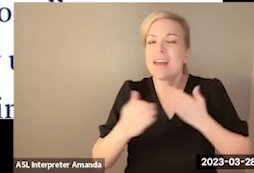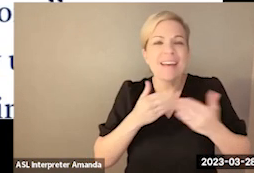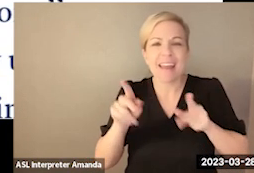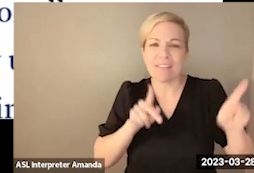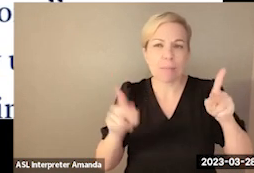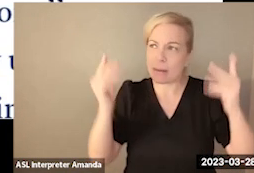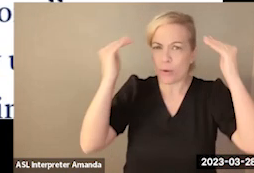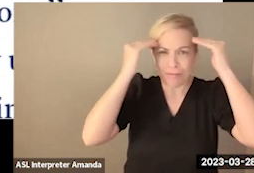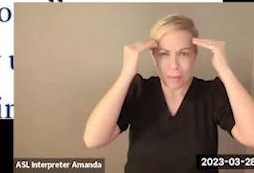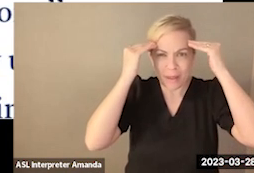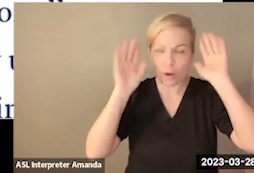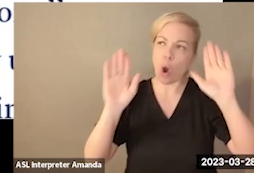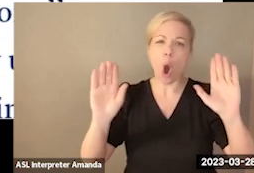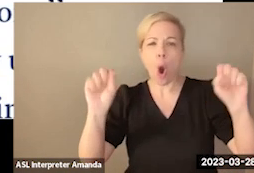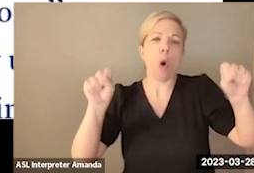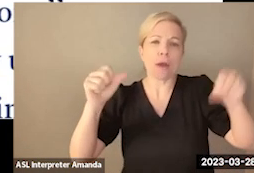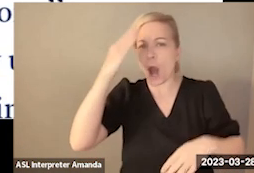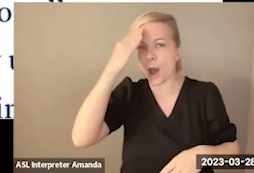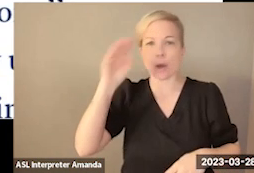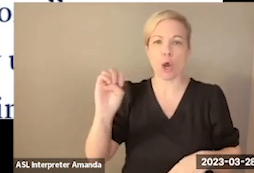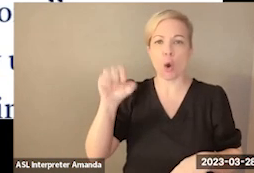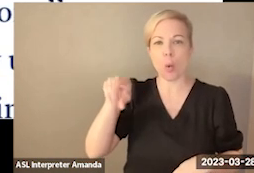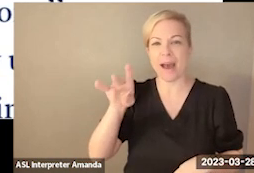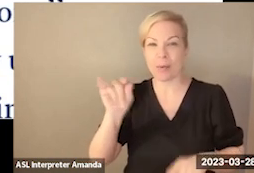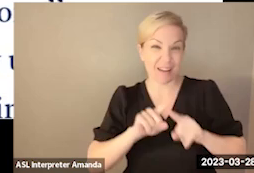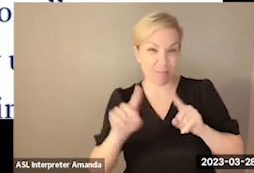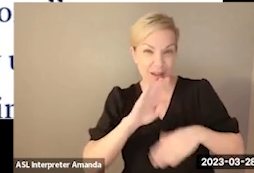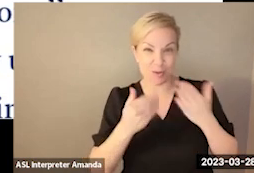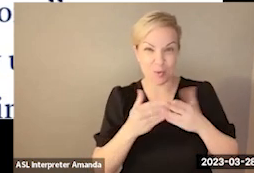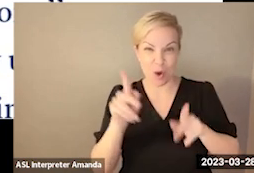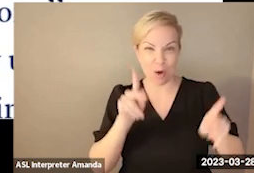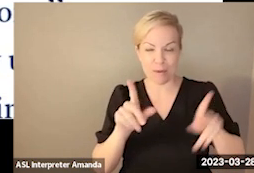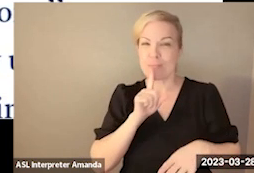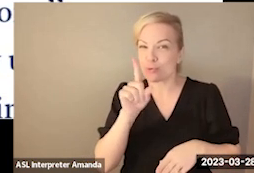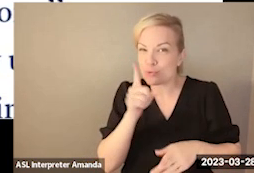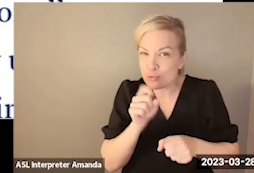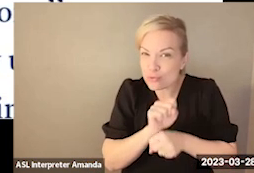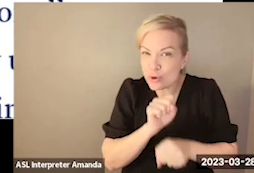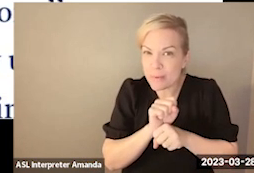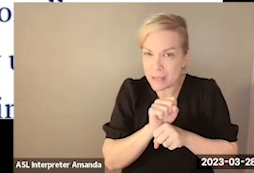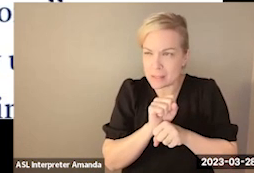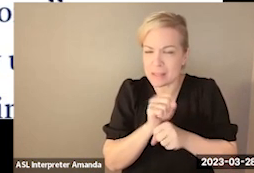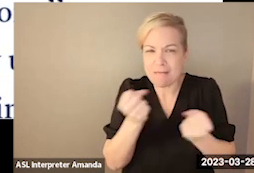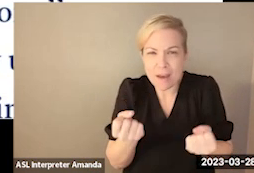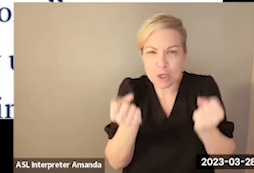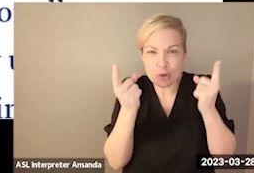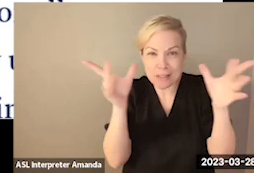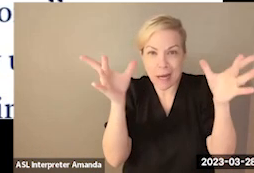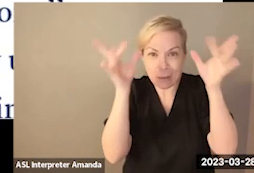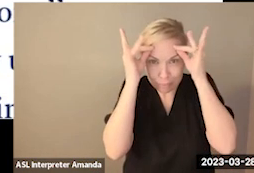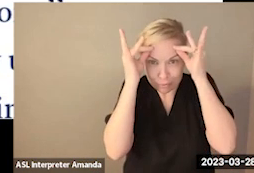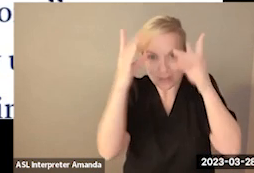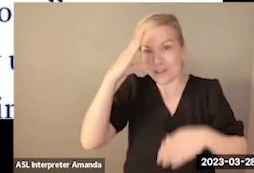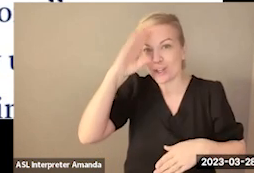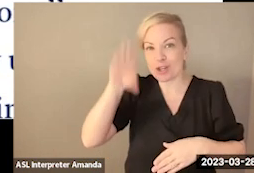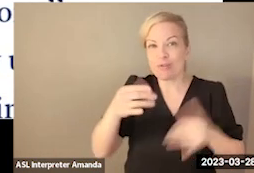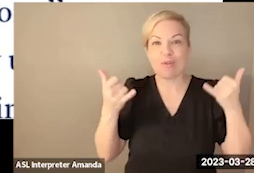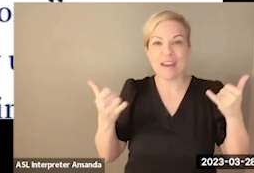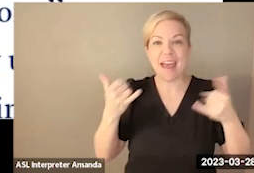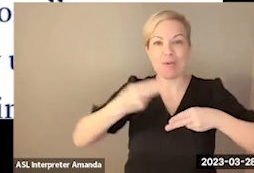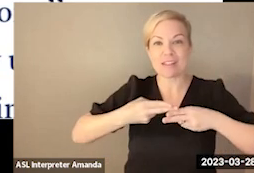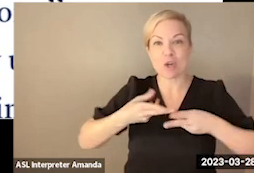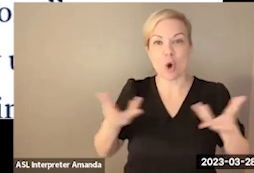Debbie Stine, Science & Technology Policy Academy: It's important to understand that not everybody sort of gets it, it's it's what it would be in the business called jargon. And so that makes it really hard for people to